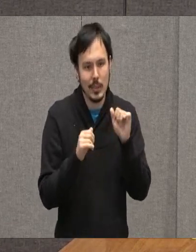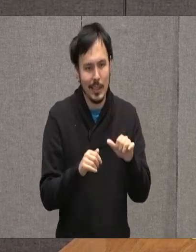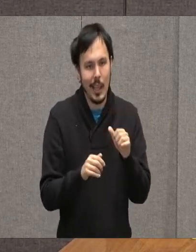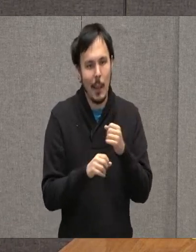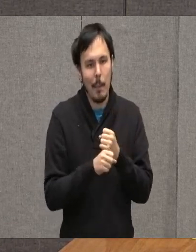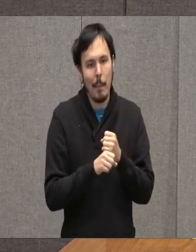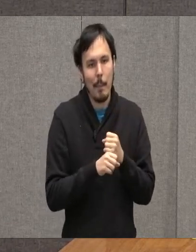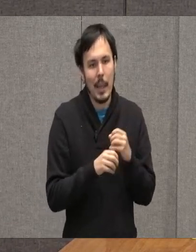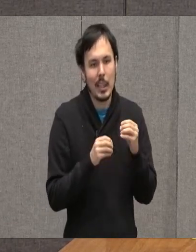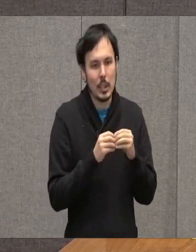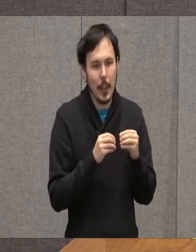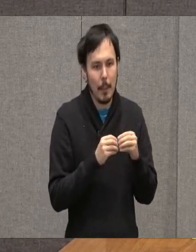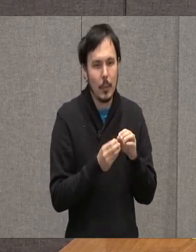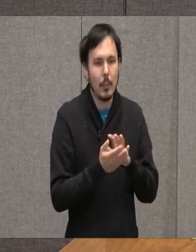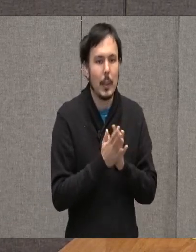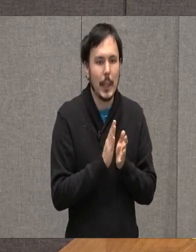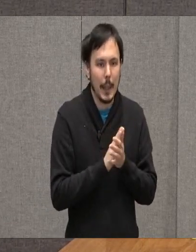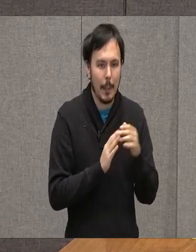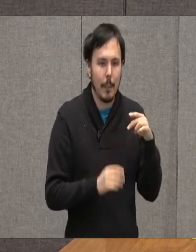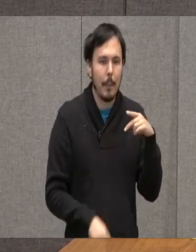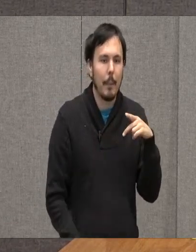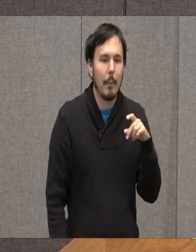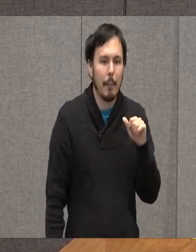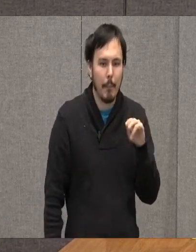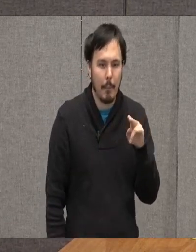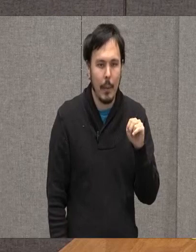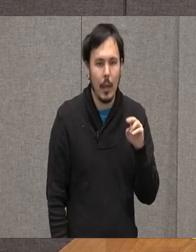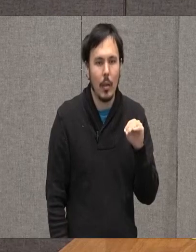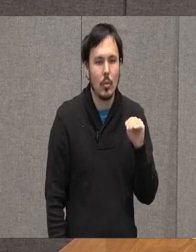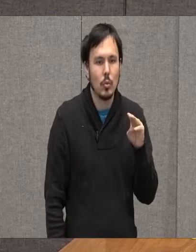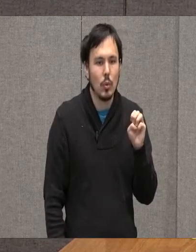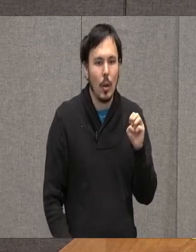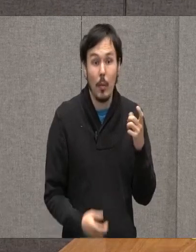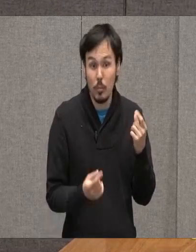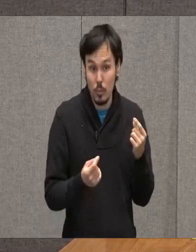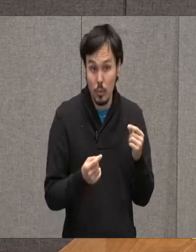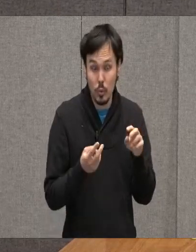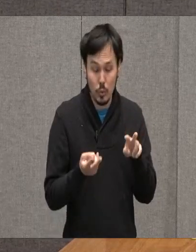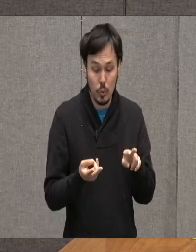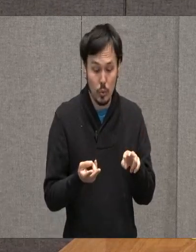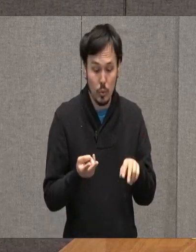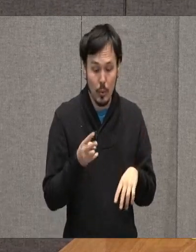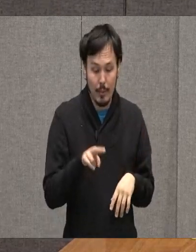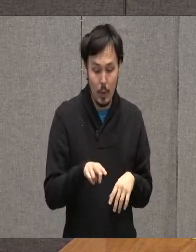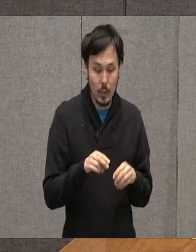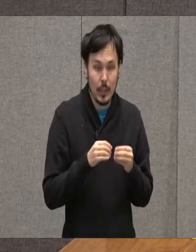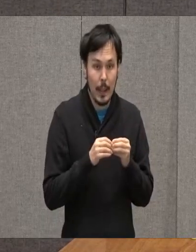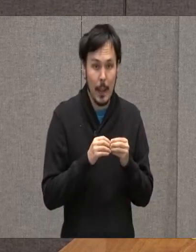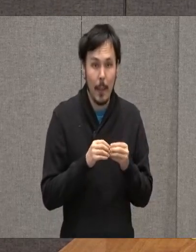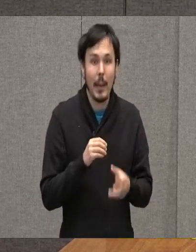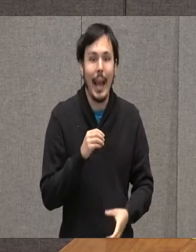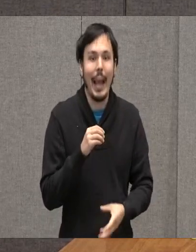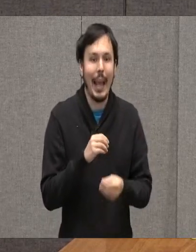like this one up here. What you do is you reverse the number and then you add them back together.